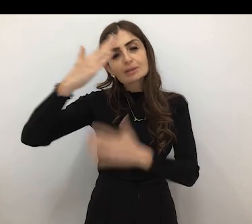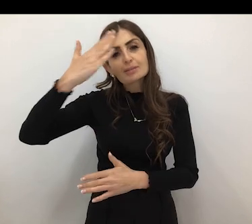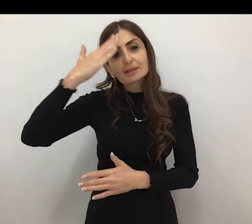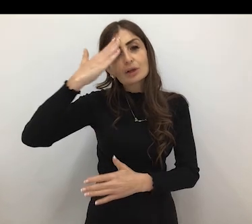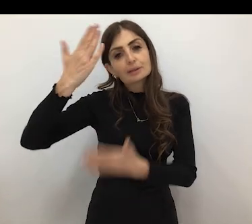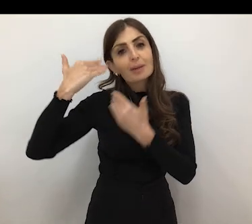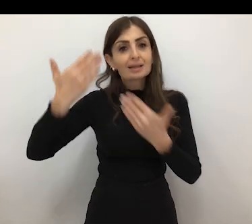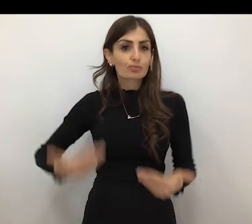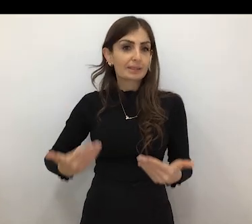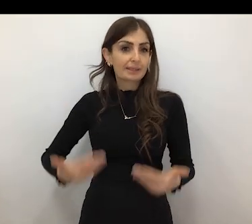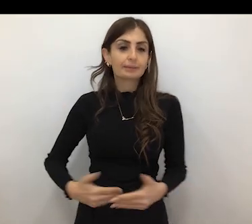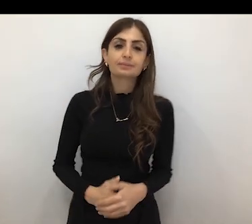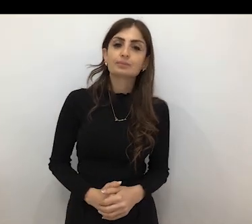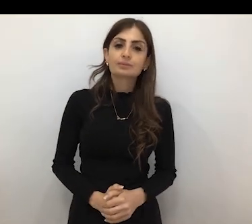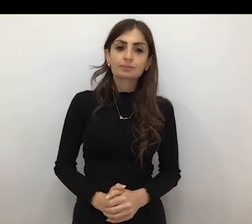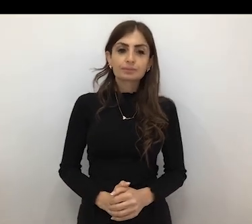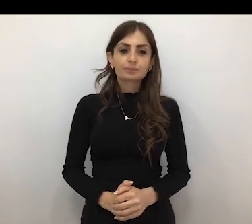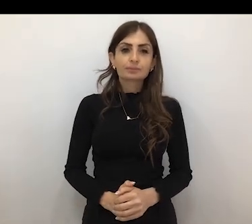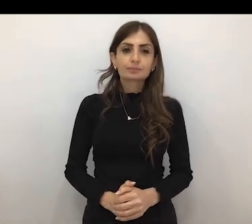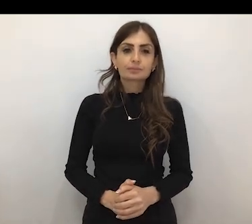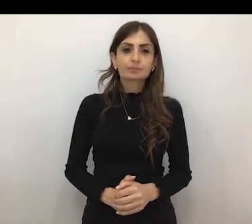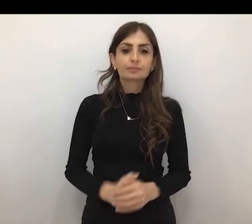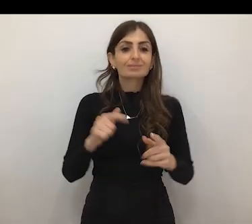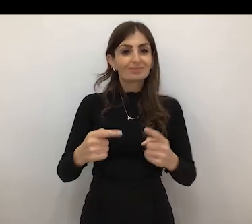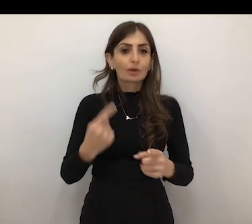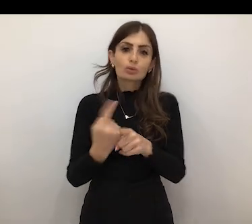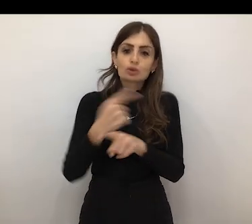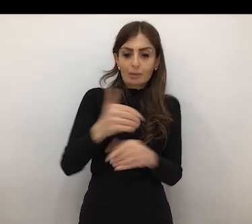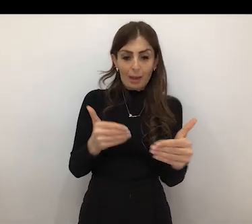and I pay my respects to Elders past and present. This video will run through the